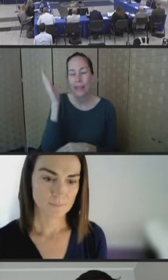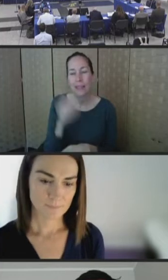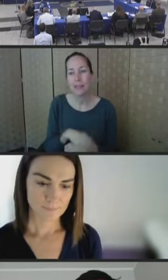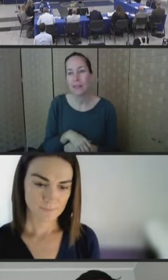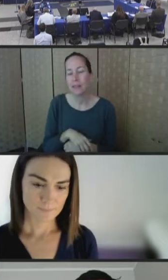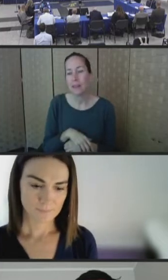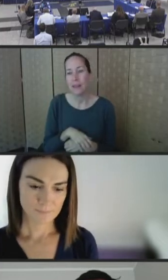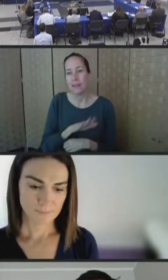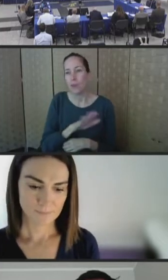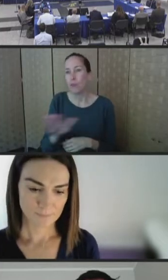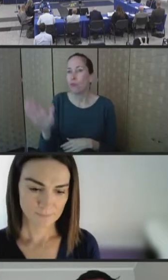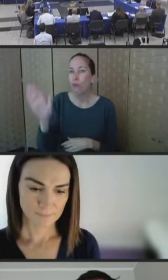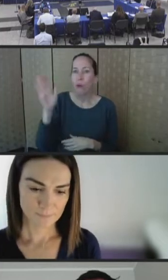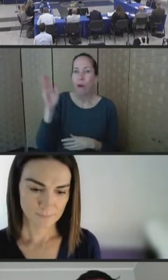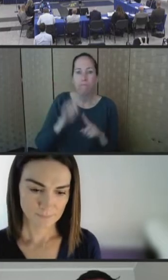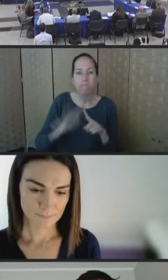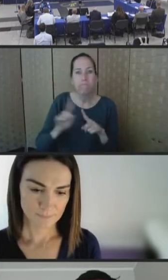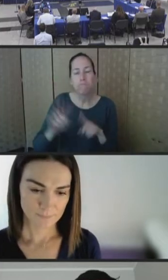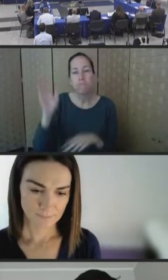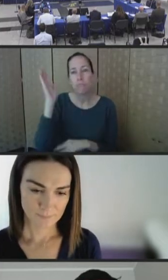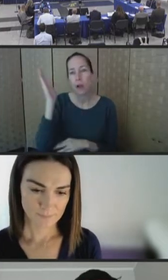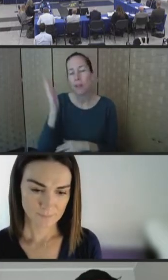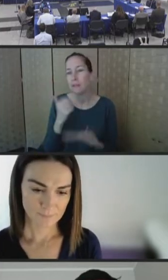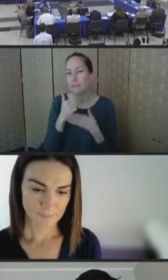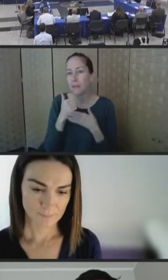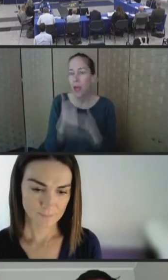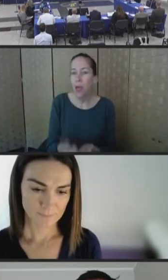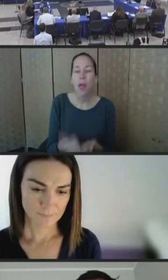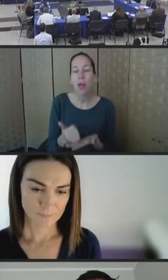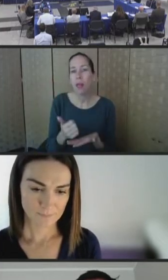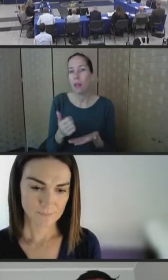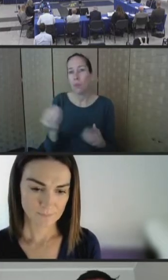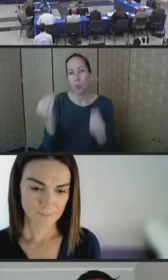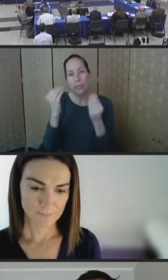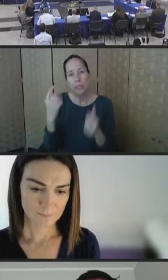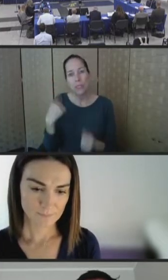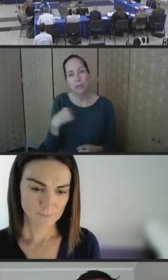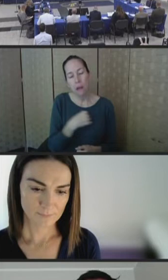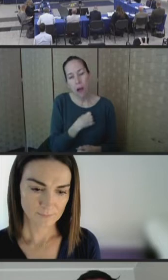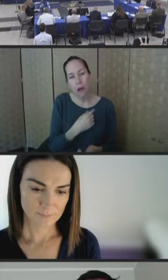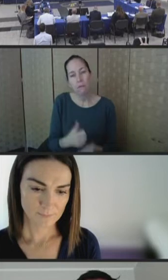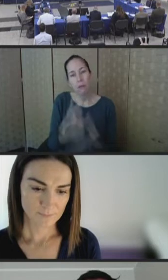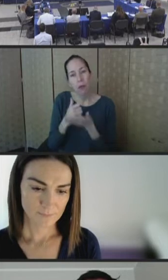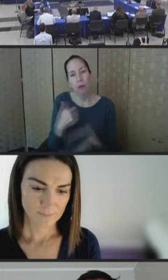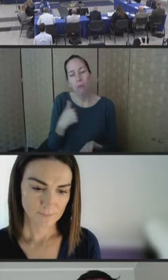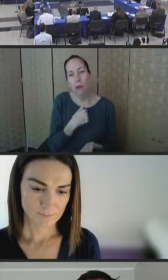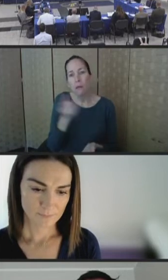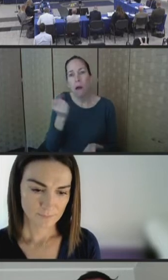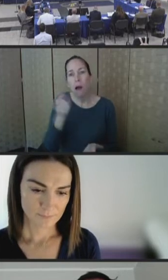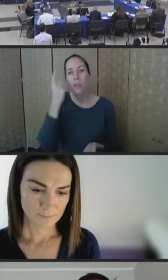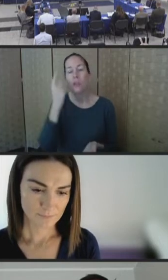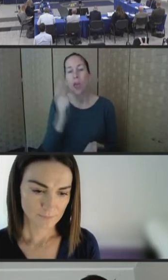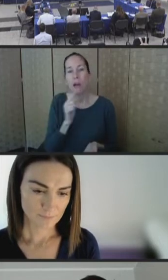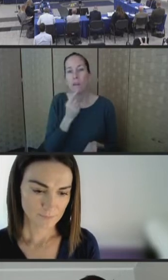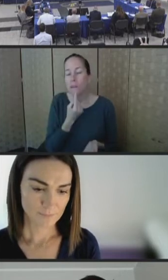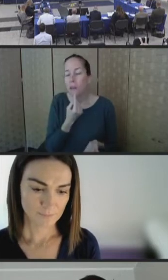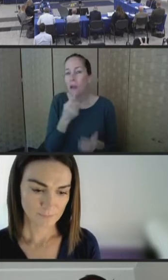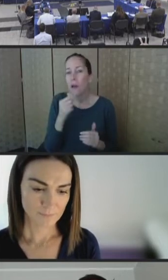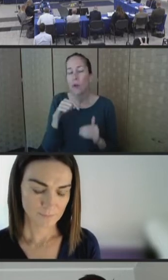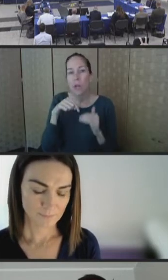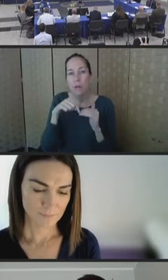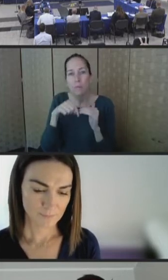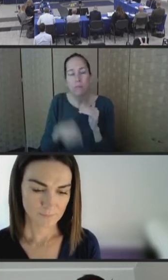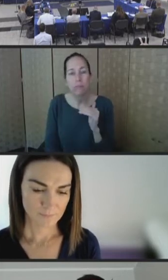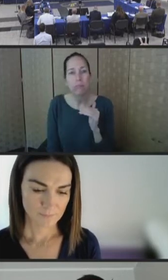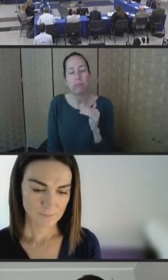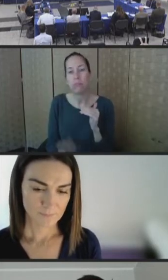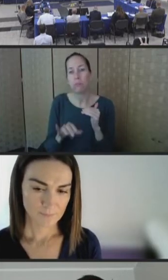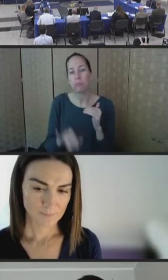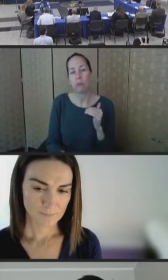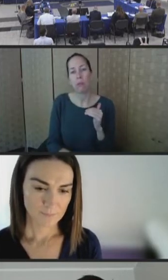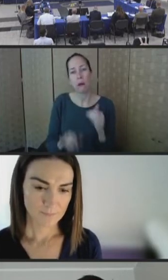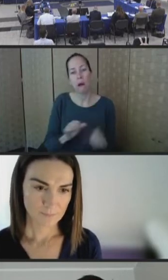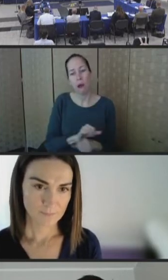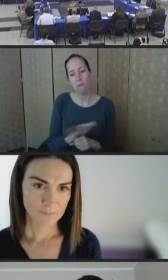inform our understanding of the severity and scope of this outbreak on our community. Two